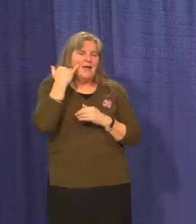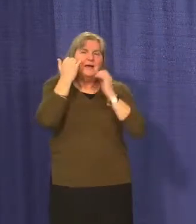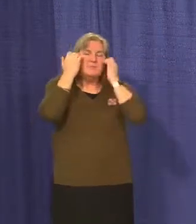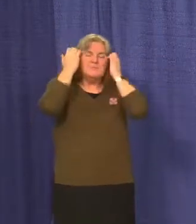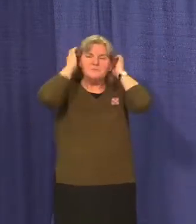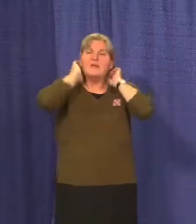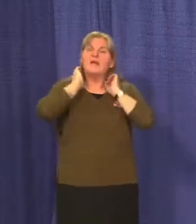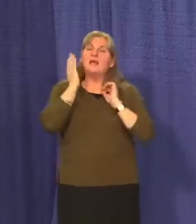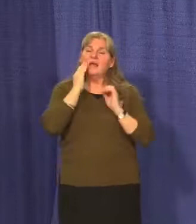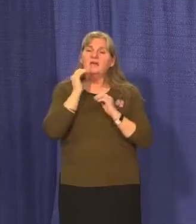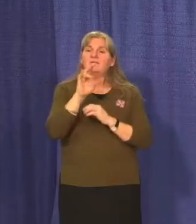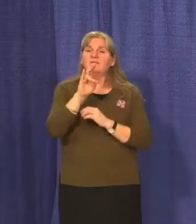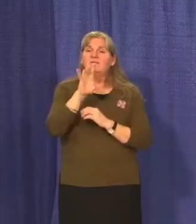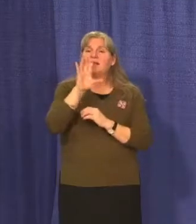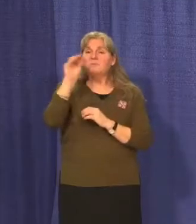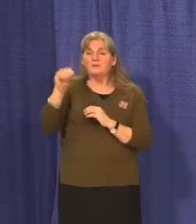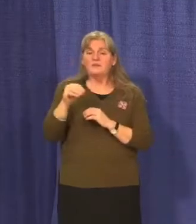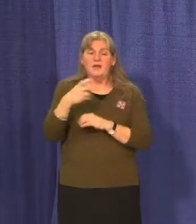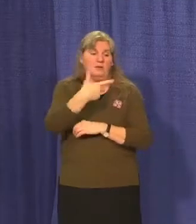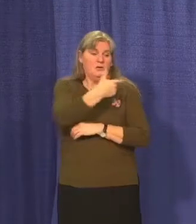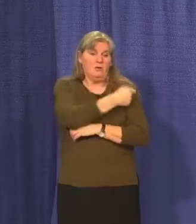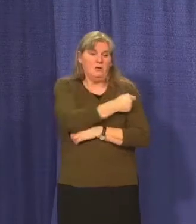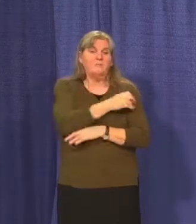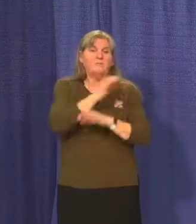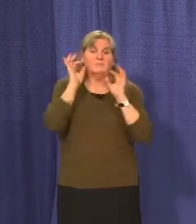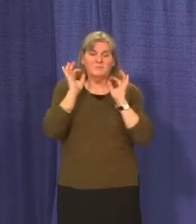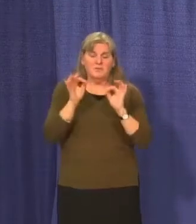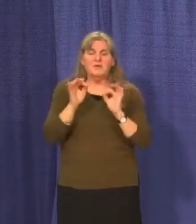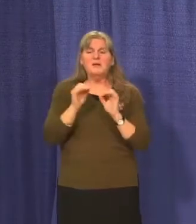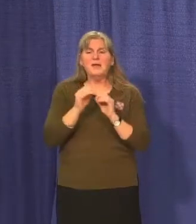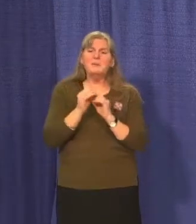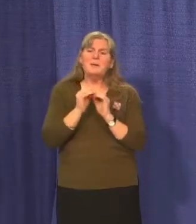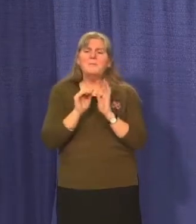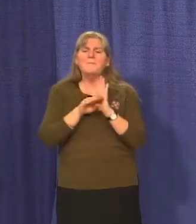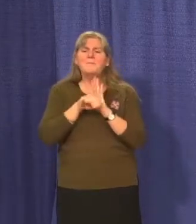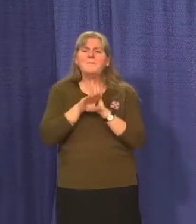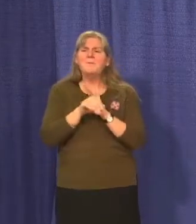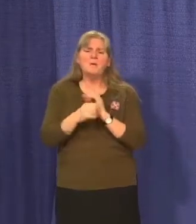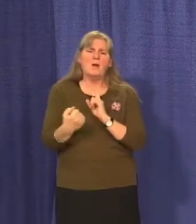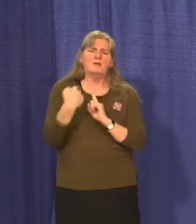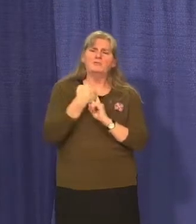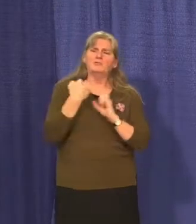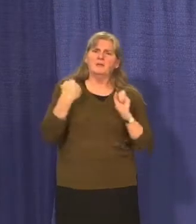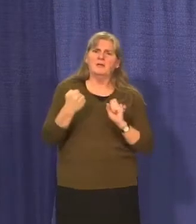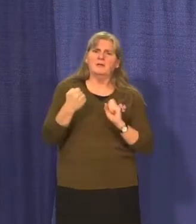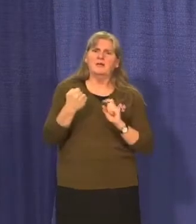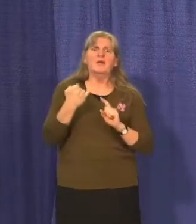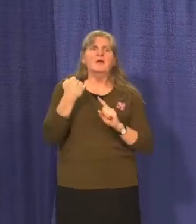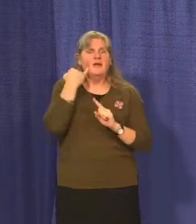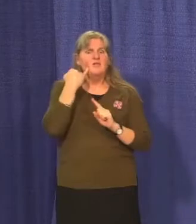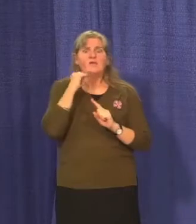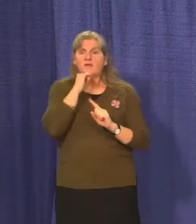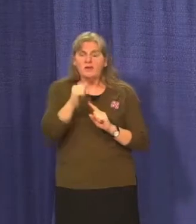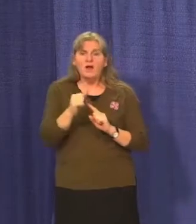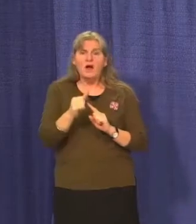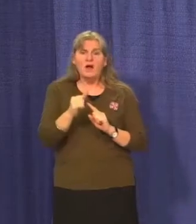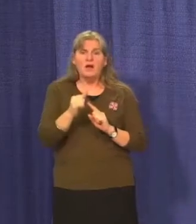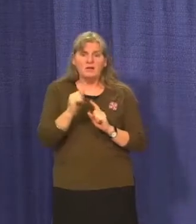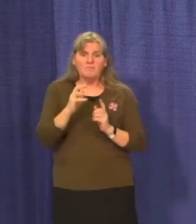COVID to eight dollars and level up menace, rather than a daily threat to our lives and livelihoods.